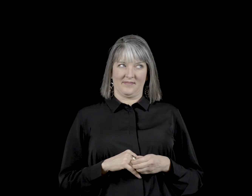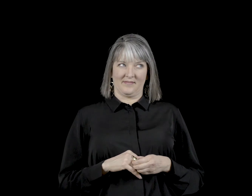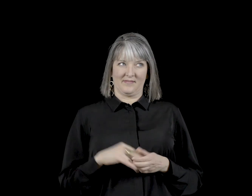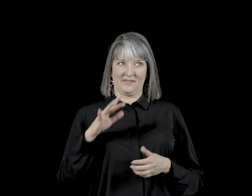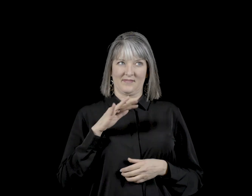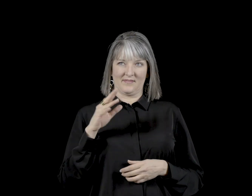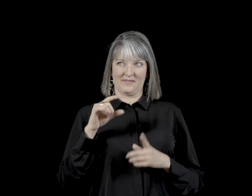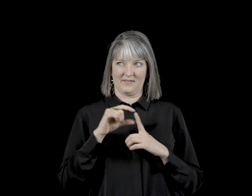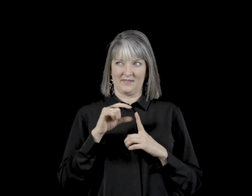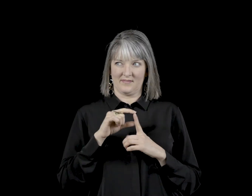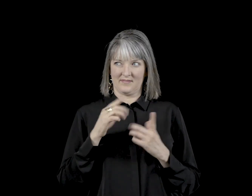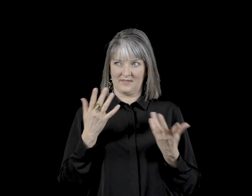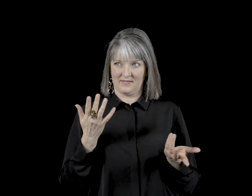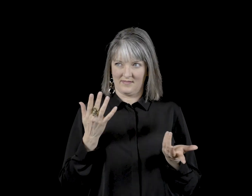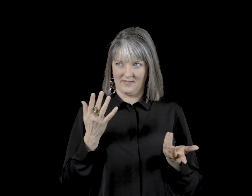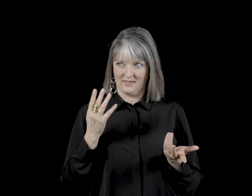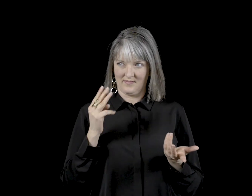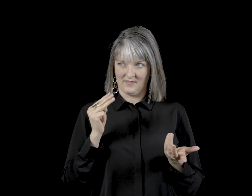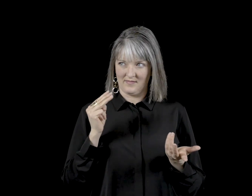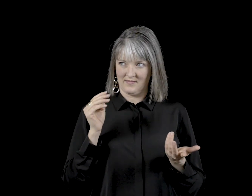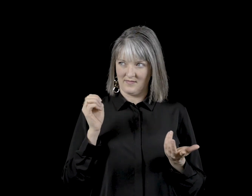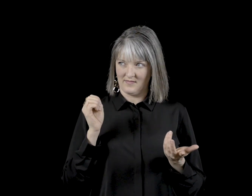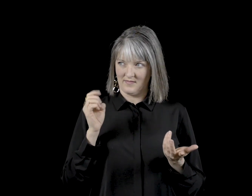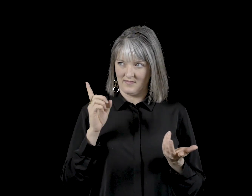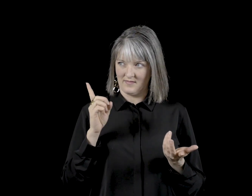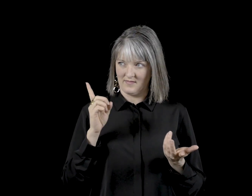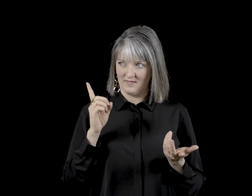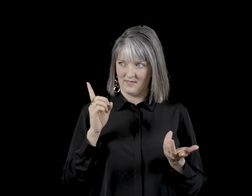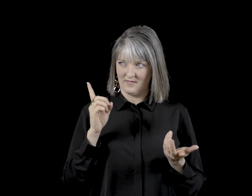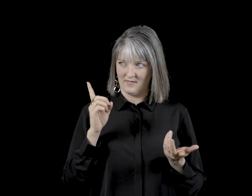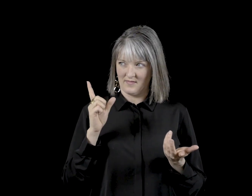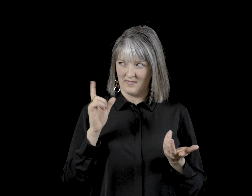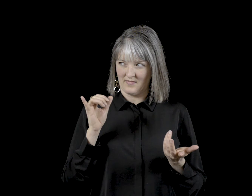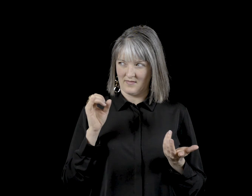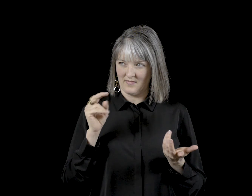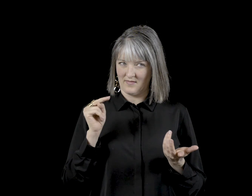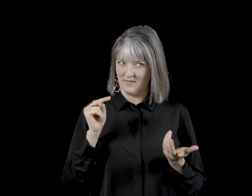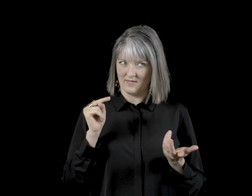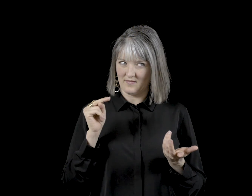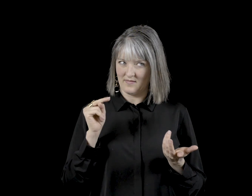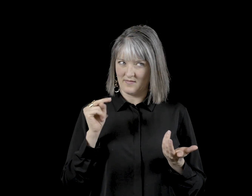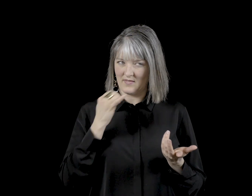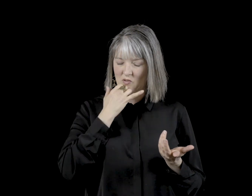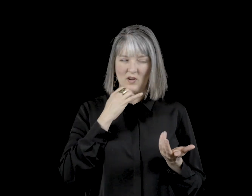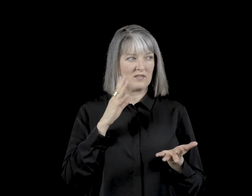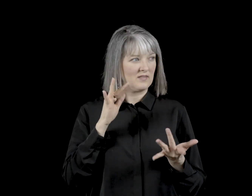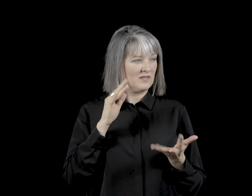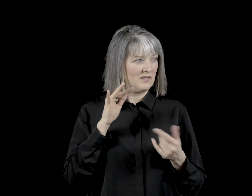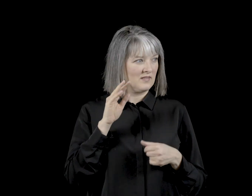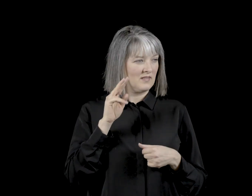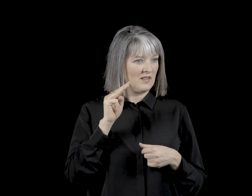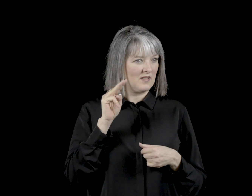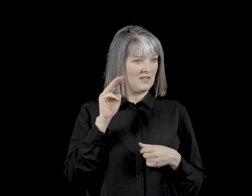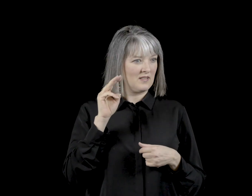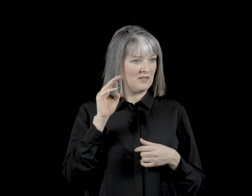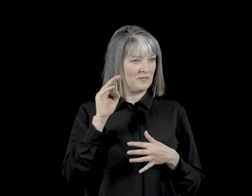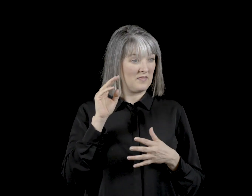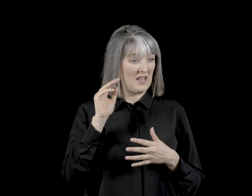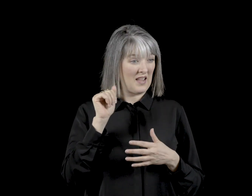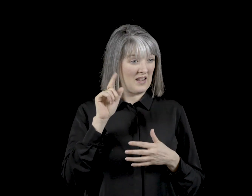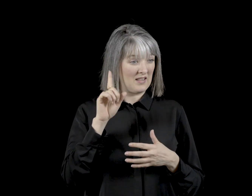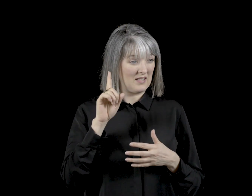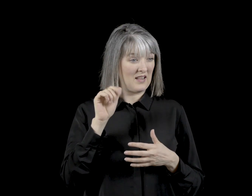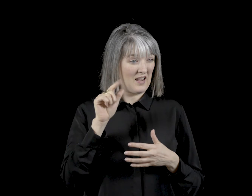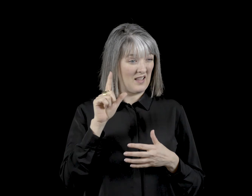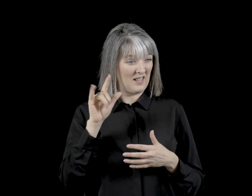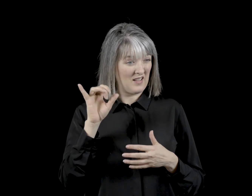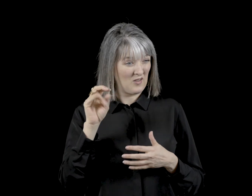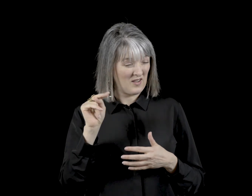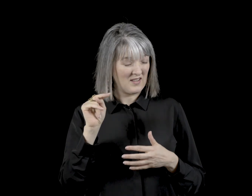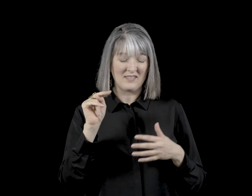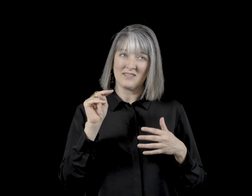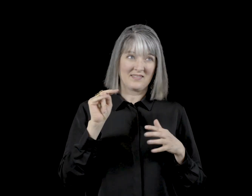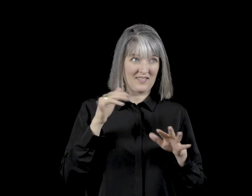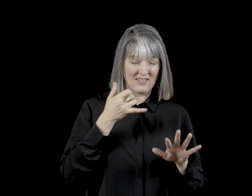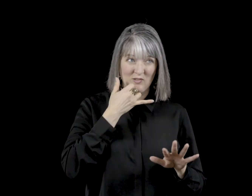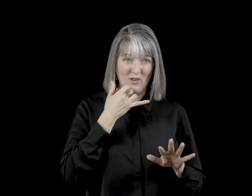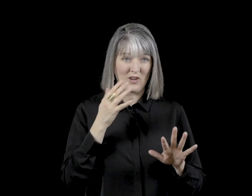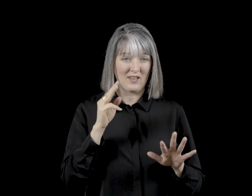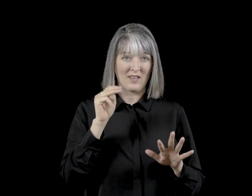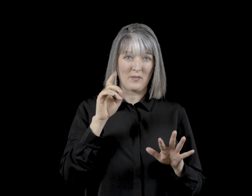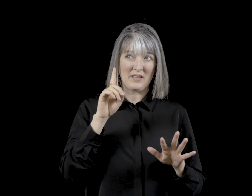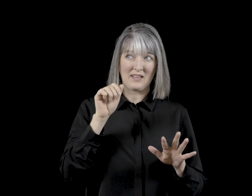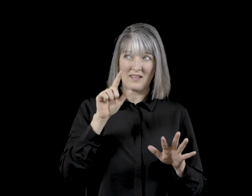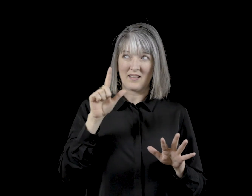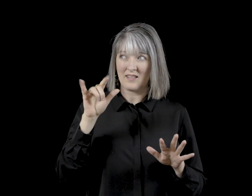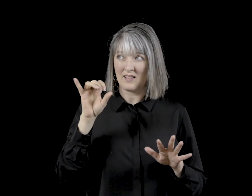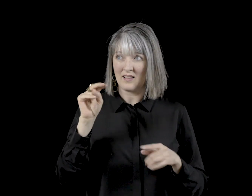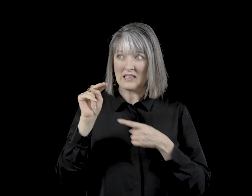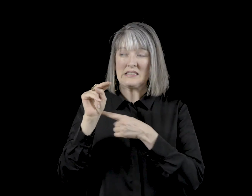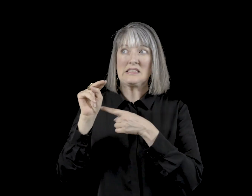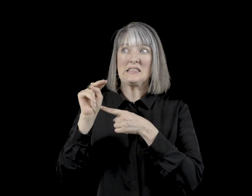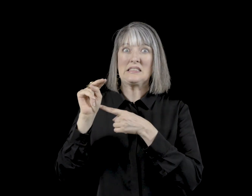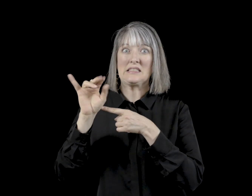Oh dear...how is it spelled? MEDLION? That anit it! MADALION? Nope. MEDALLION?